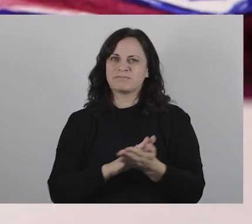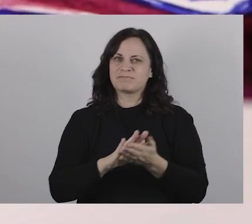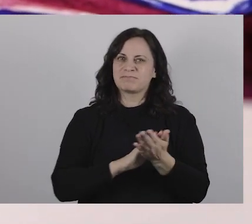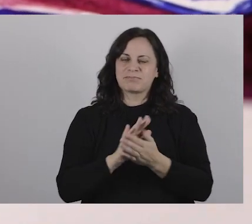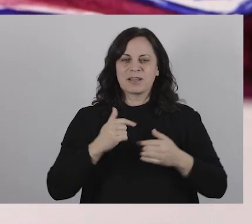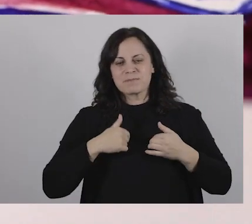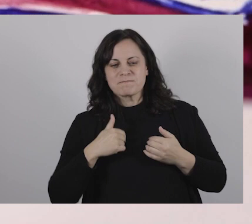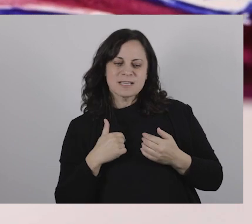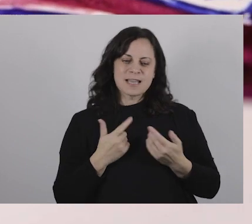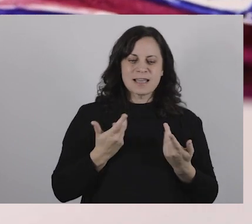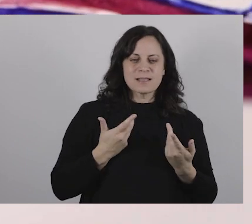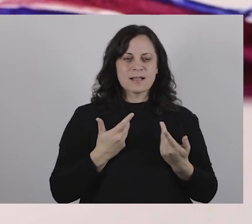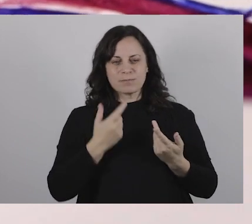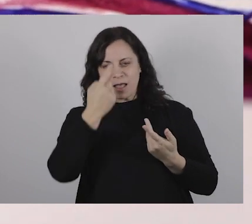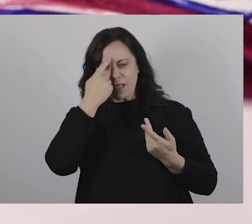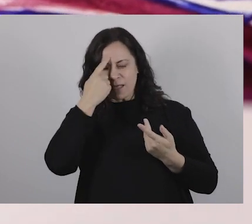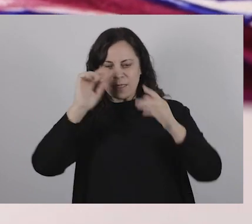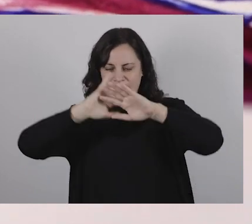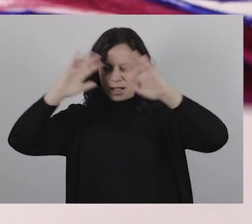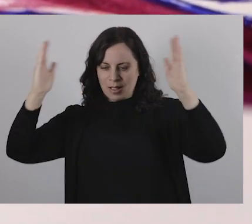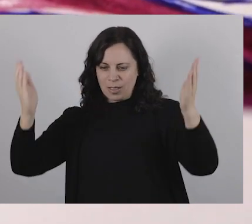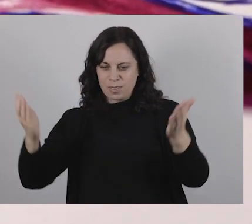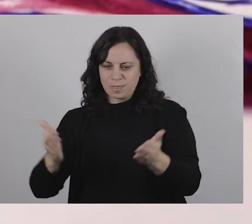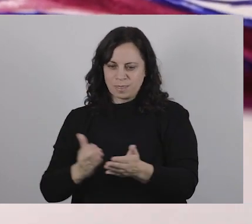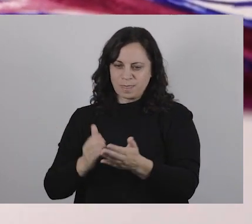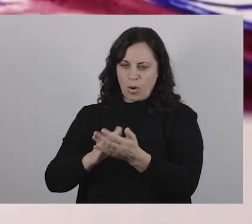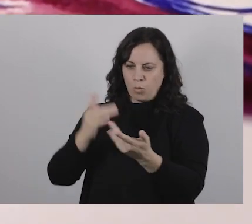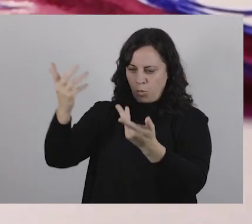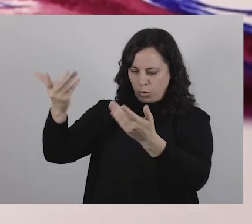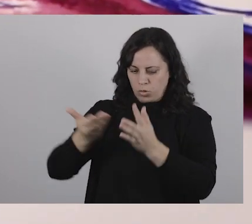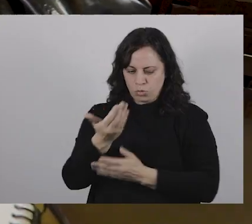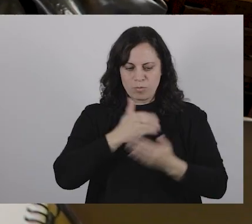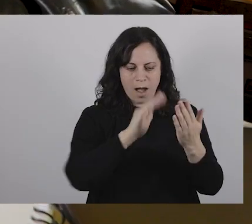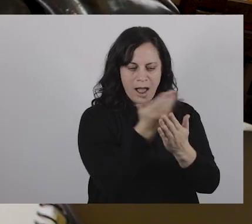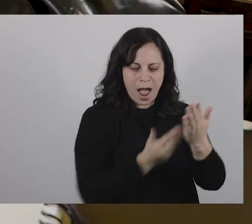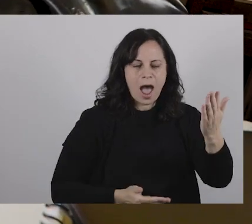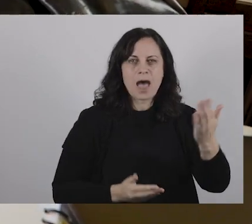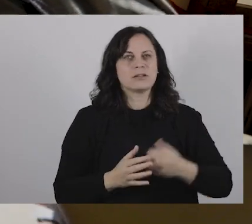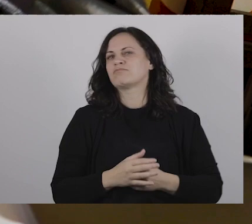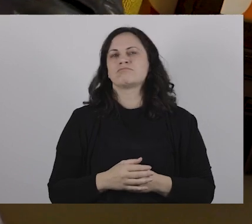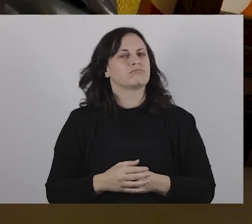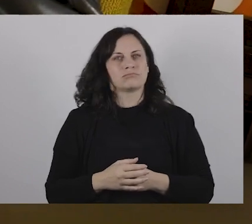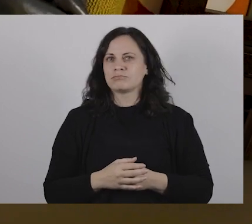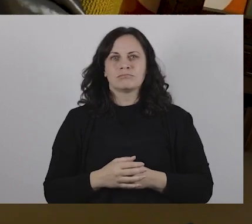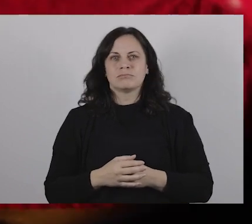reflect a precise image of the world back to itself. It's a world free of...